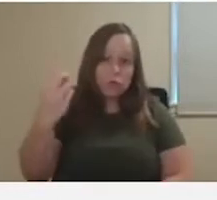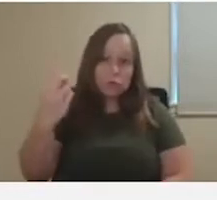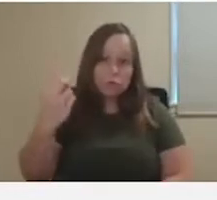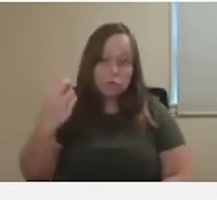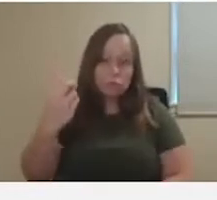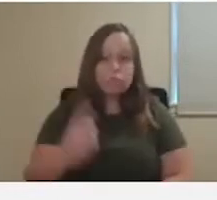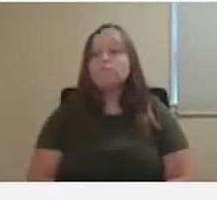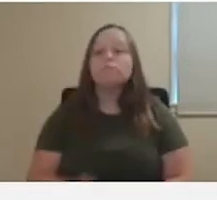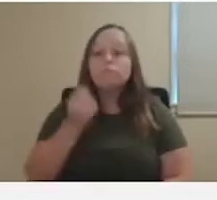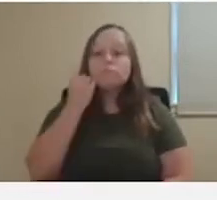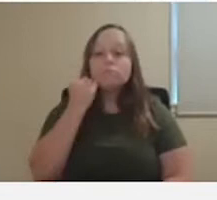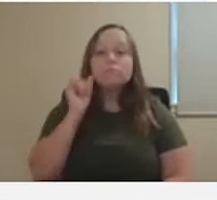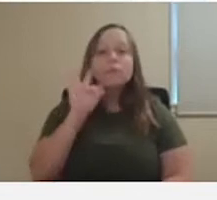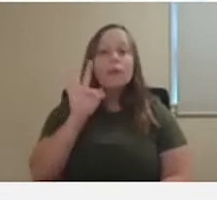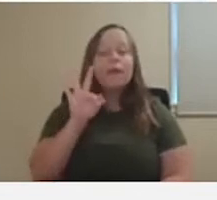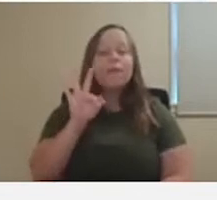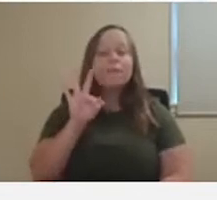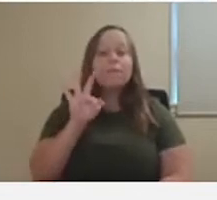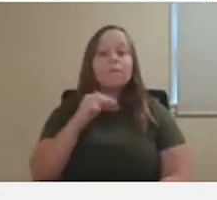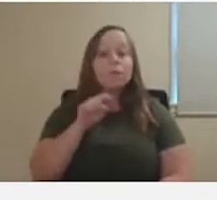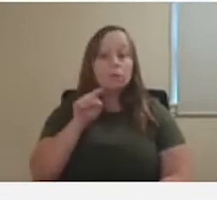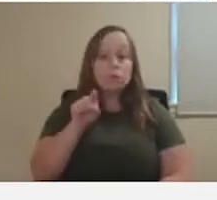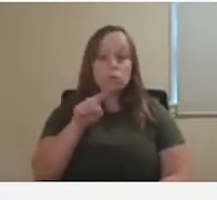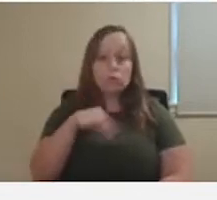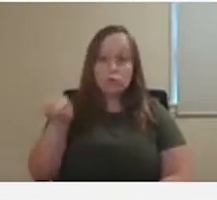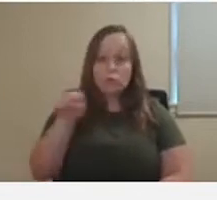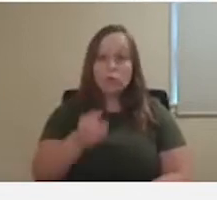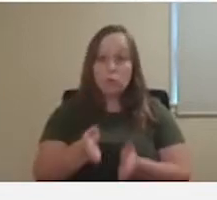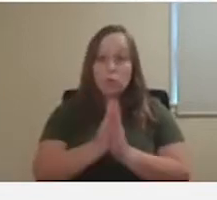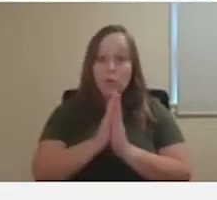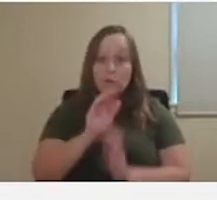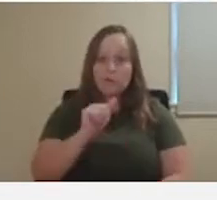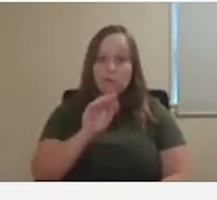Now, if you choose to request your absentee ballot